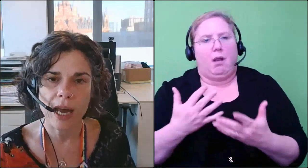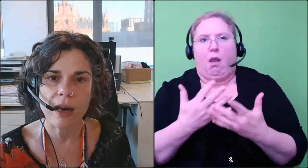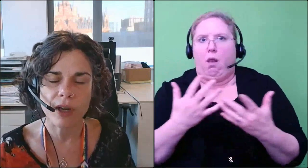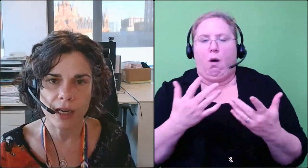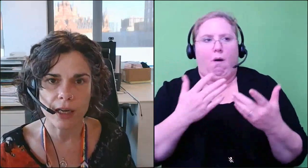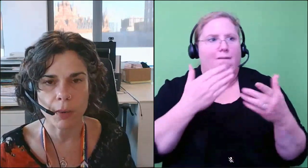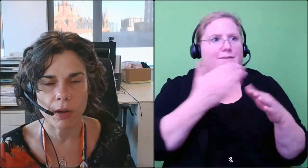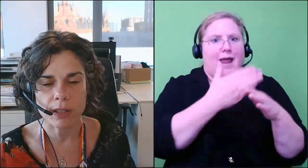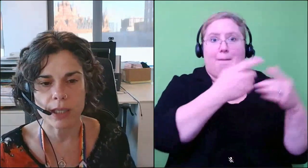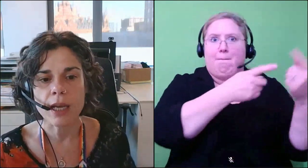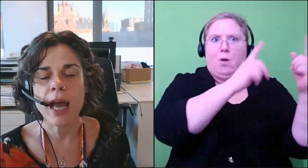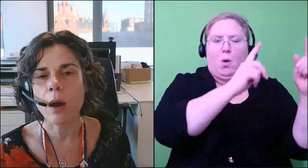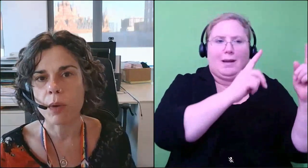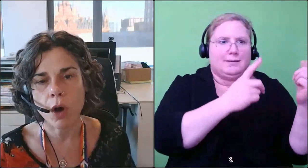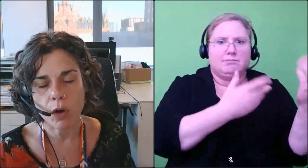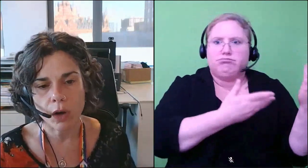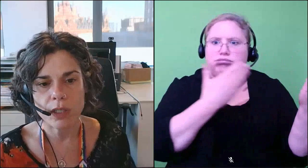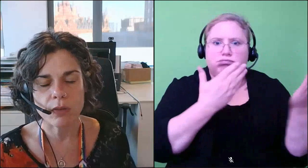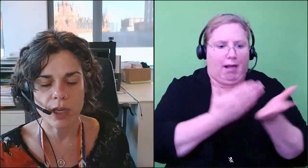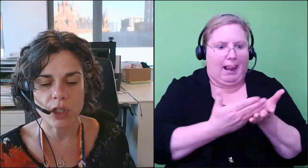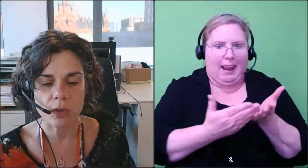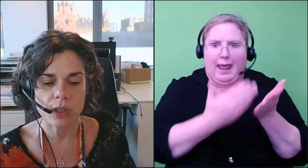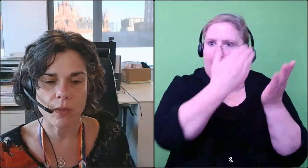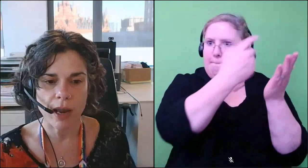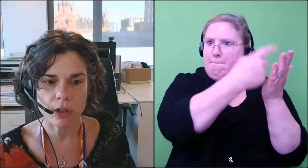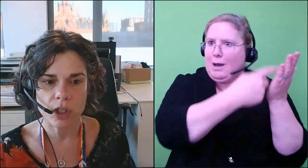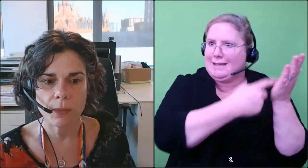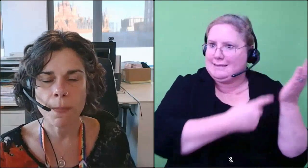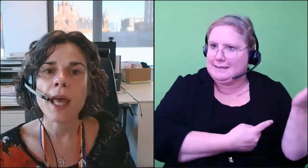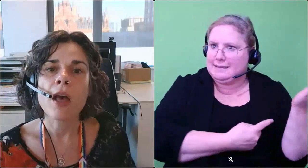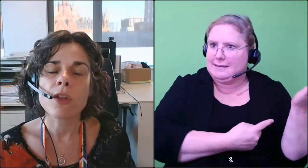have a clear policy, and we've got lots of issues around it.